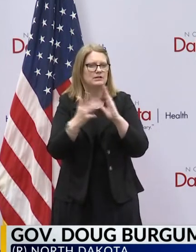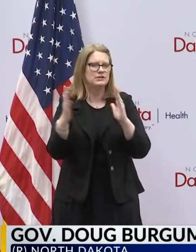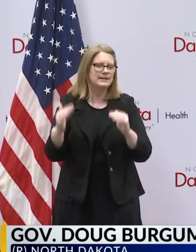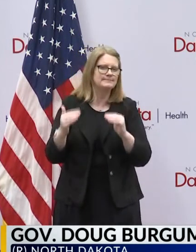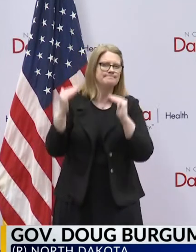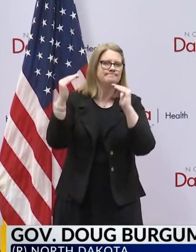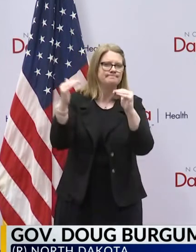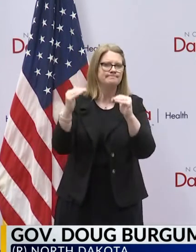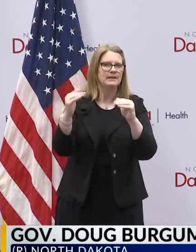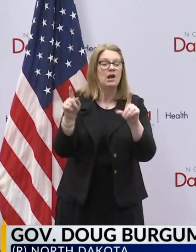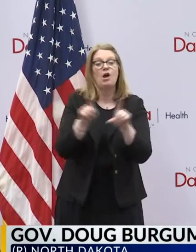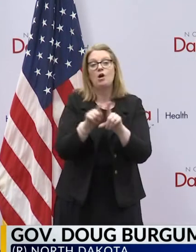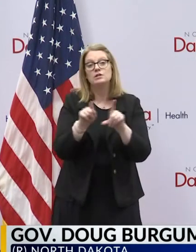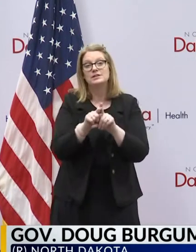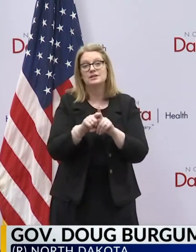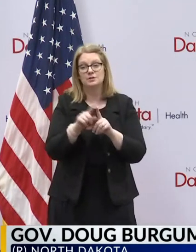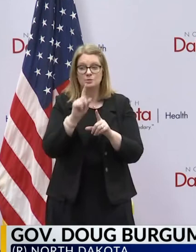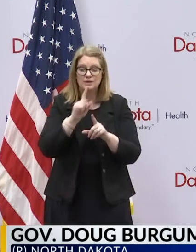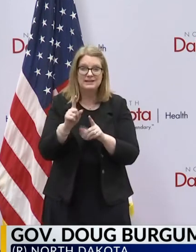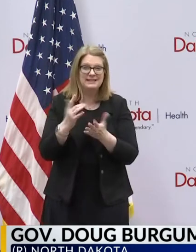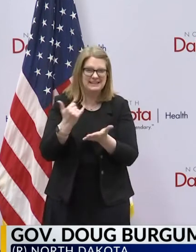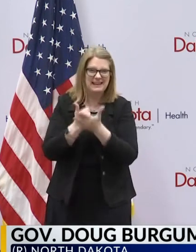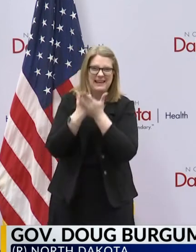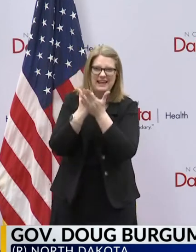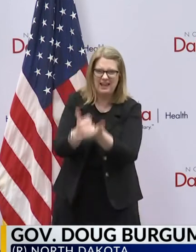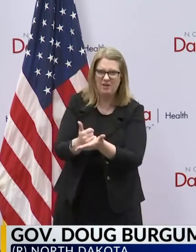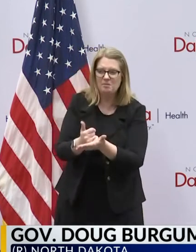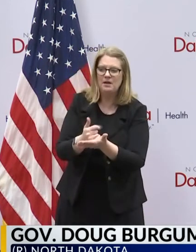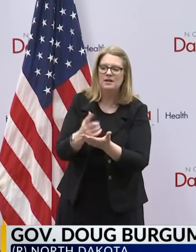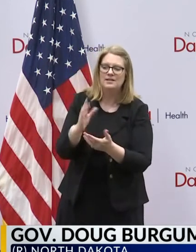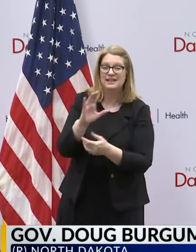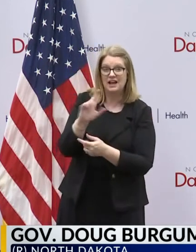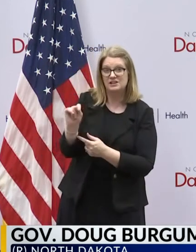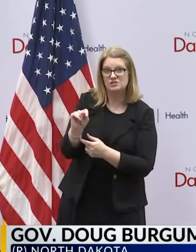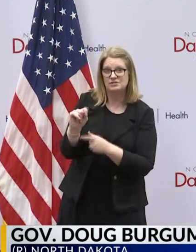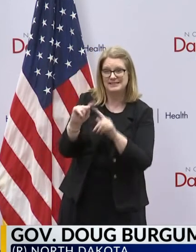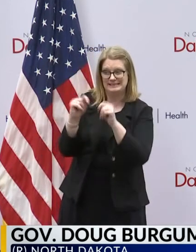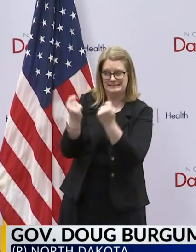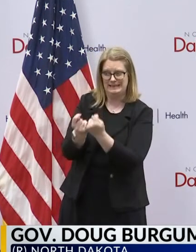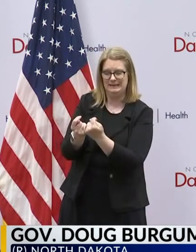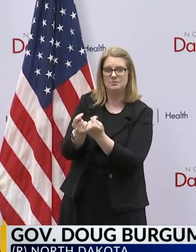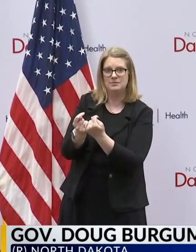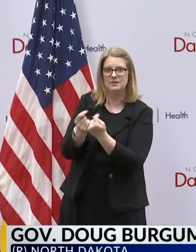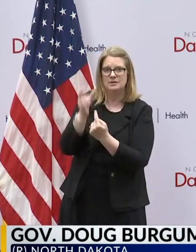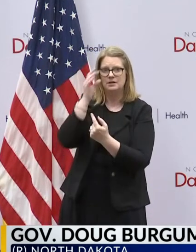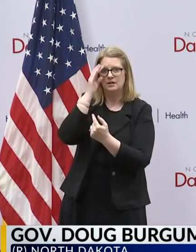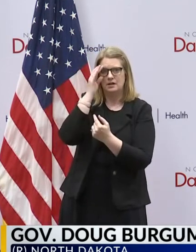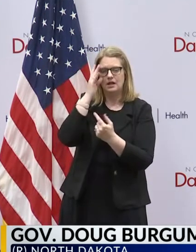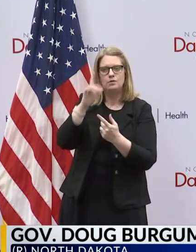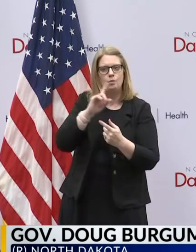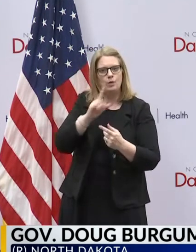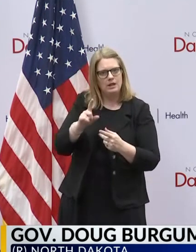THAT WHY WE'RE PURSUING THESE TECHNOLOGY ENHANCEMENTS ON THE CONSUMER SIDE IS TO ENSURE THE BEST CONTACT TRACING POSSIBLE,